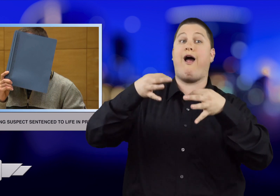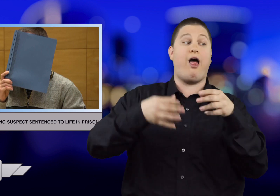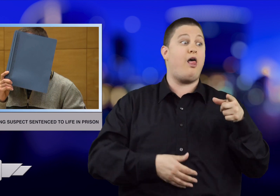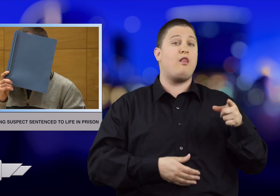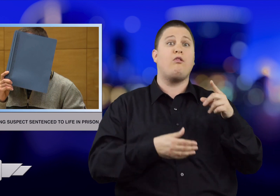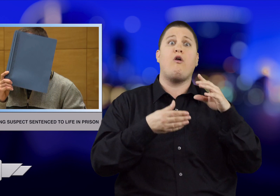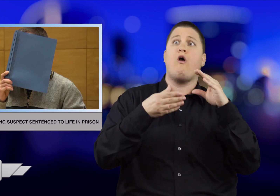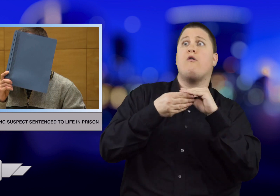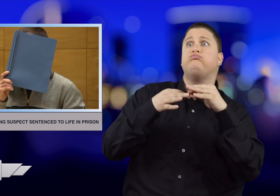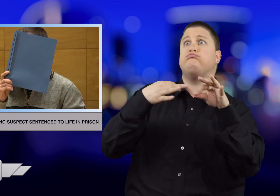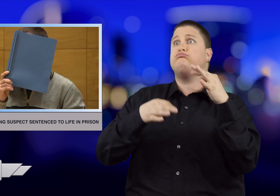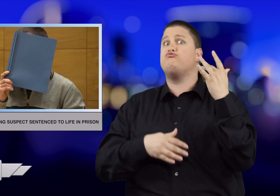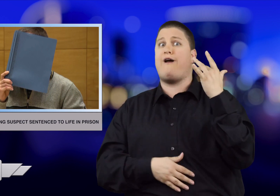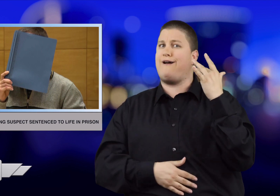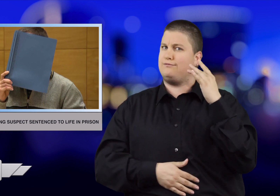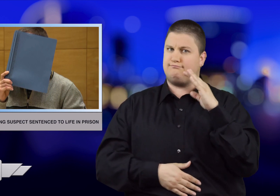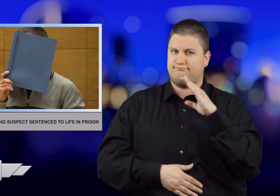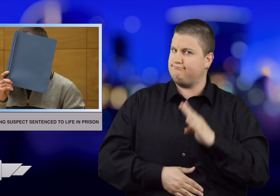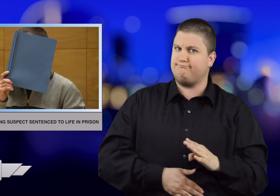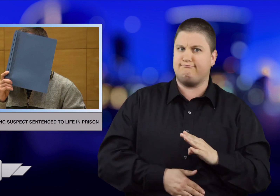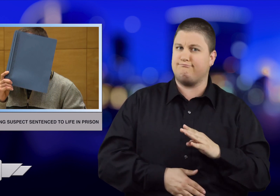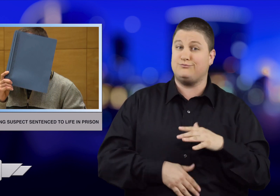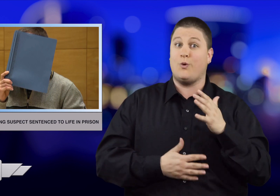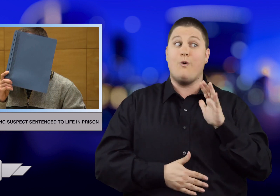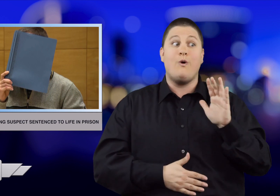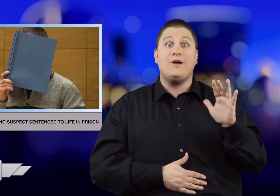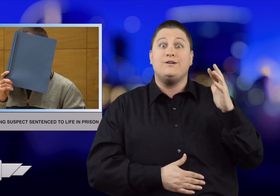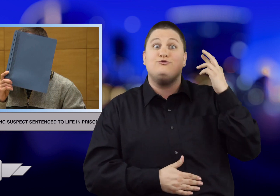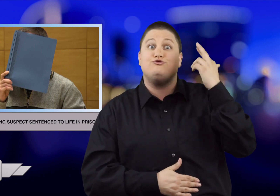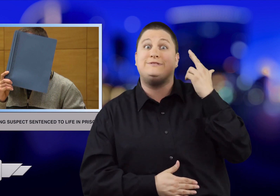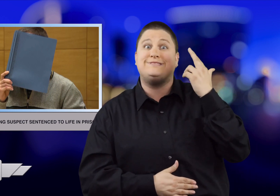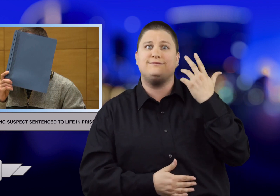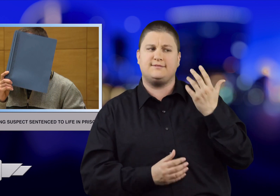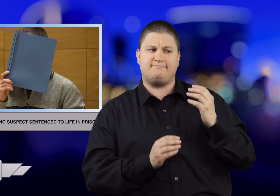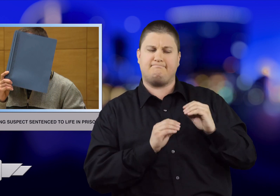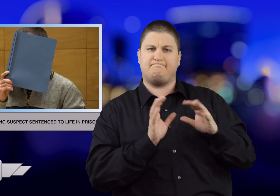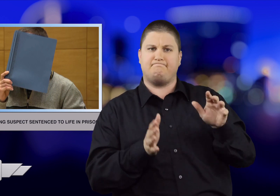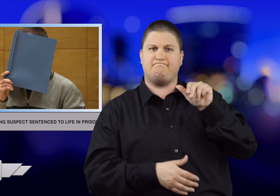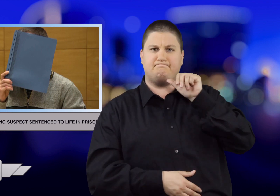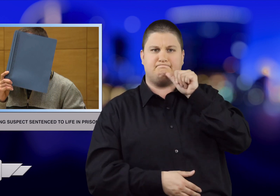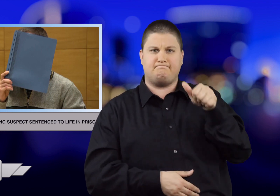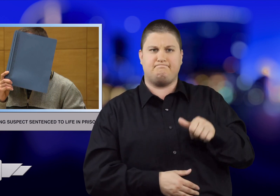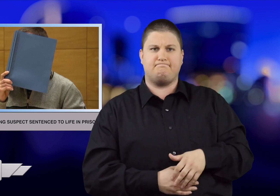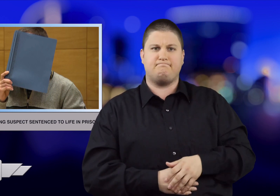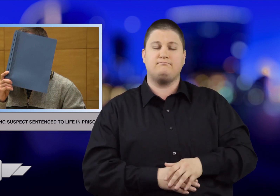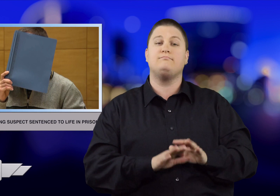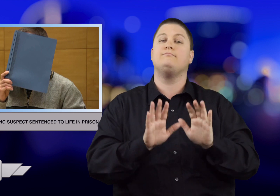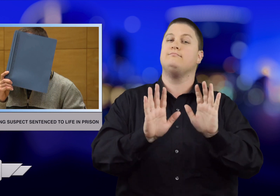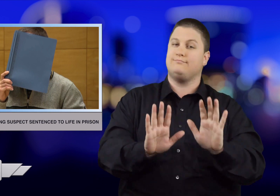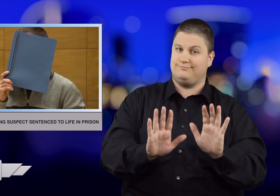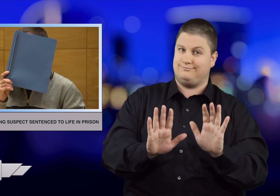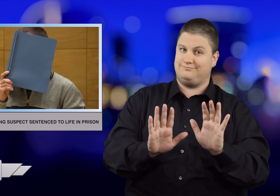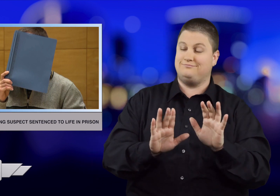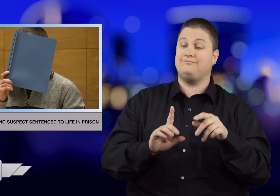Klaus O never spoke during his trial so the motive for his actions are still unclear.